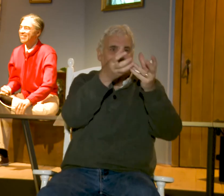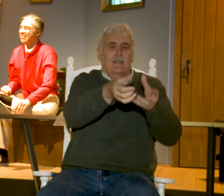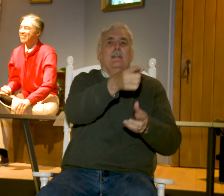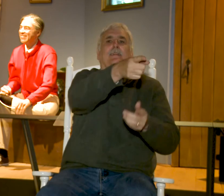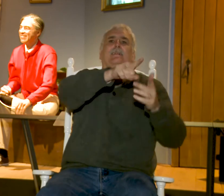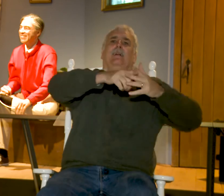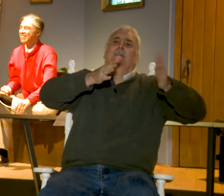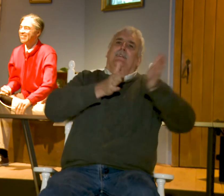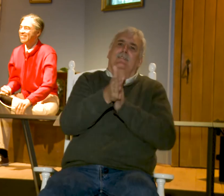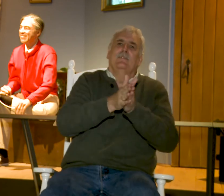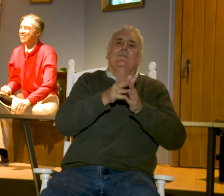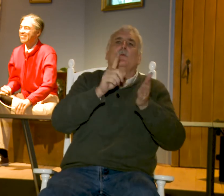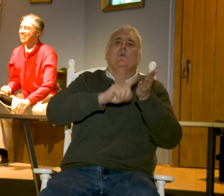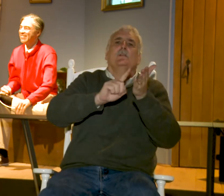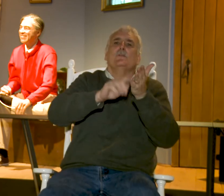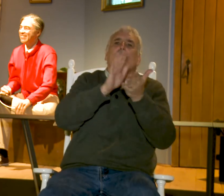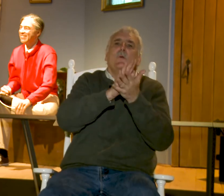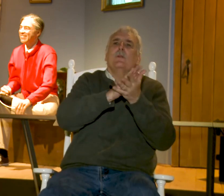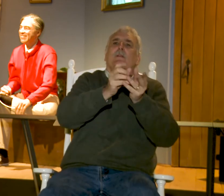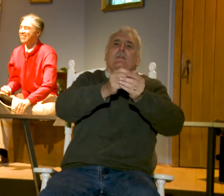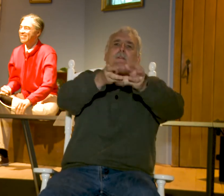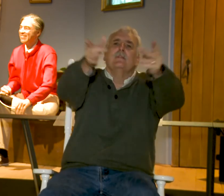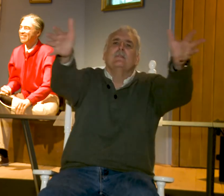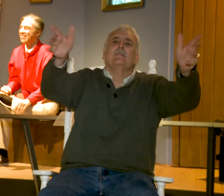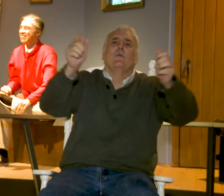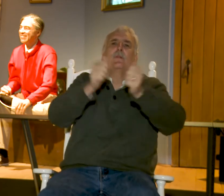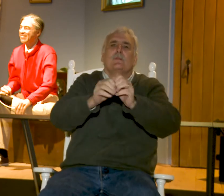I handed it over to Kim who was anxious to begin research. She sent the video to schools for the deaf for